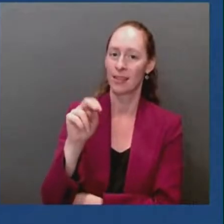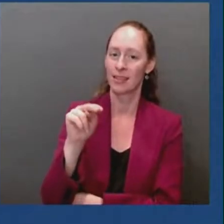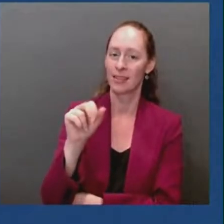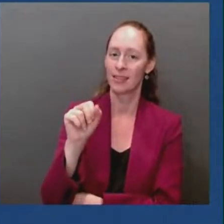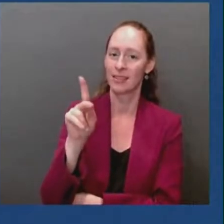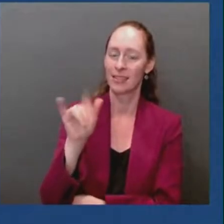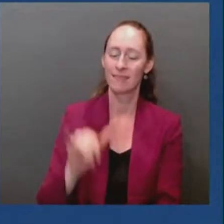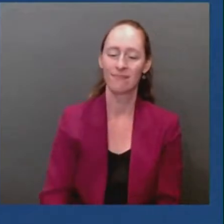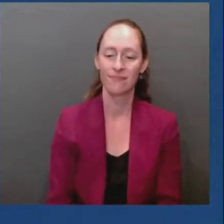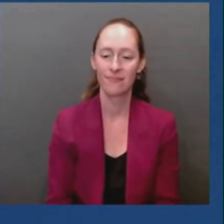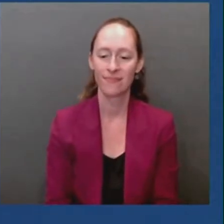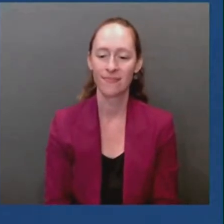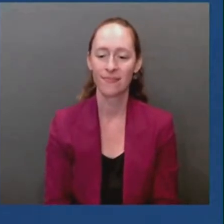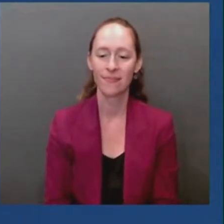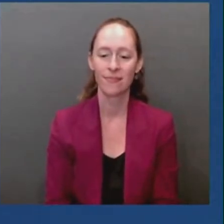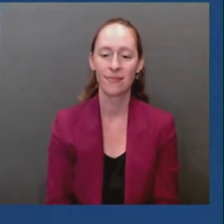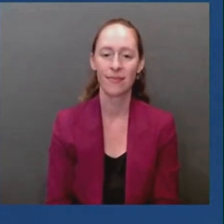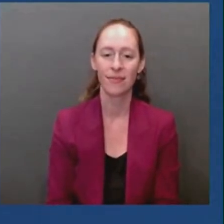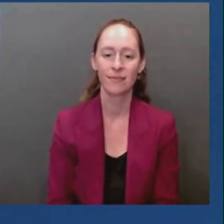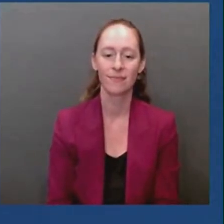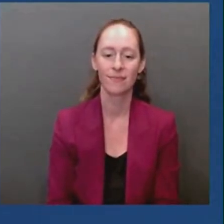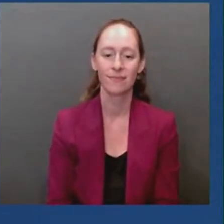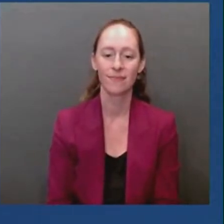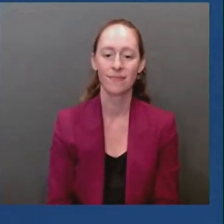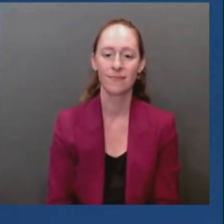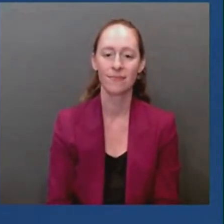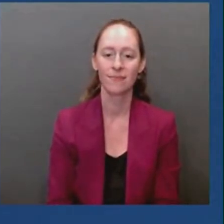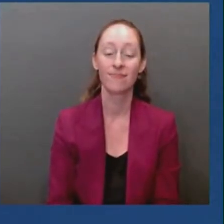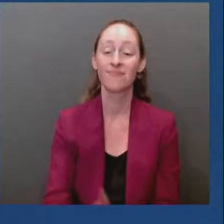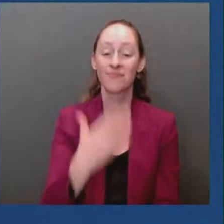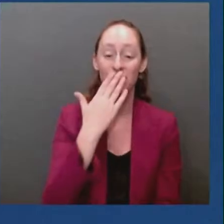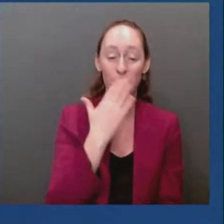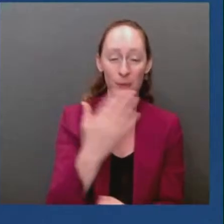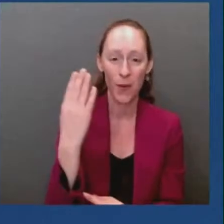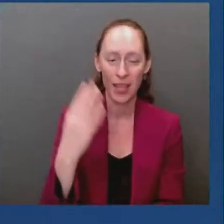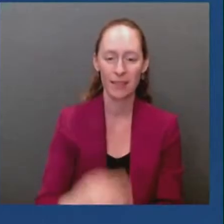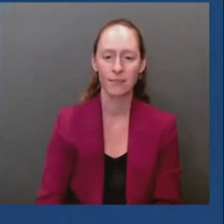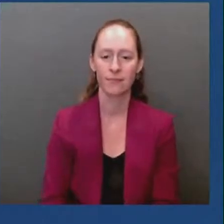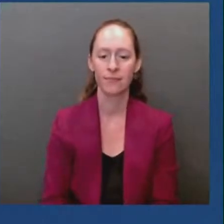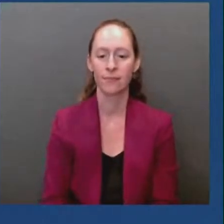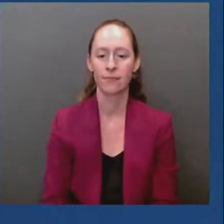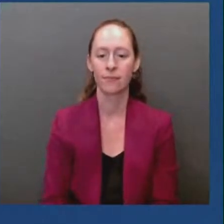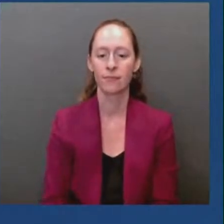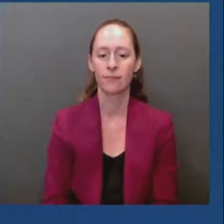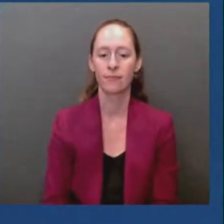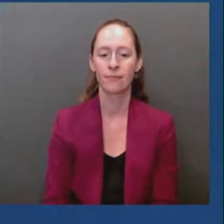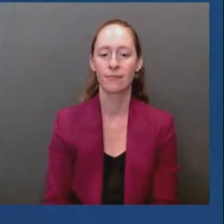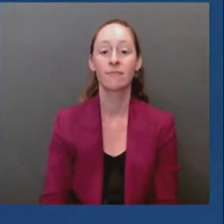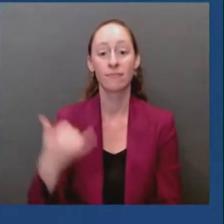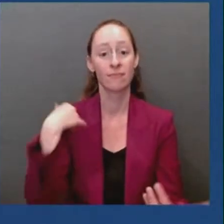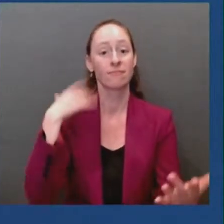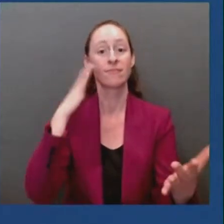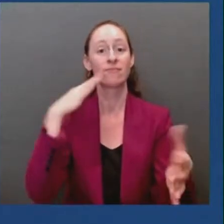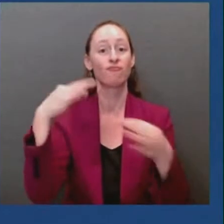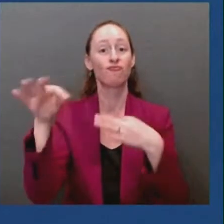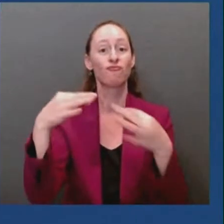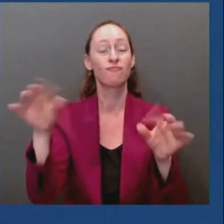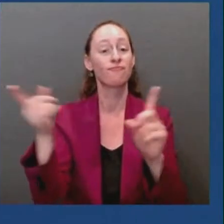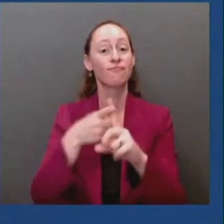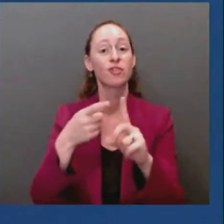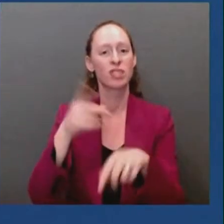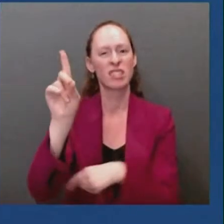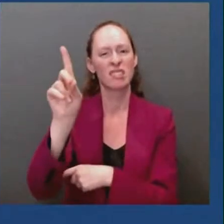THANK YOU , DR. JHA.